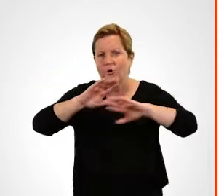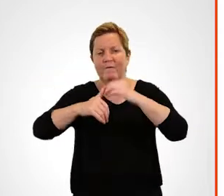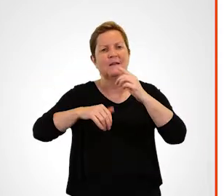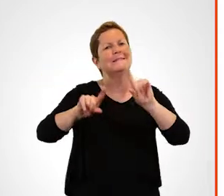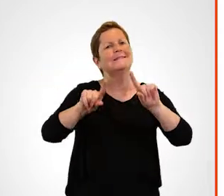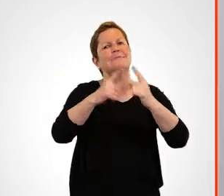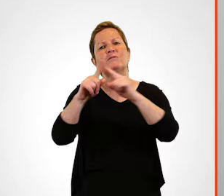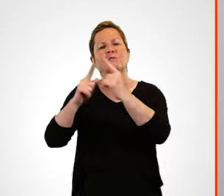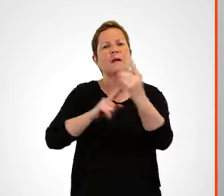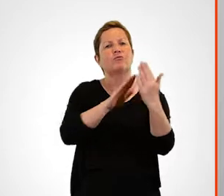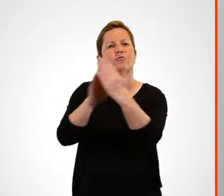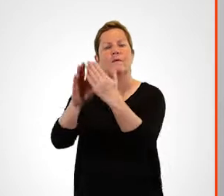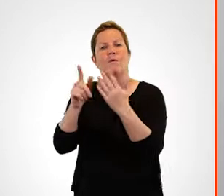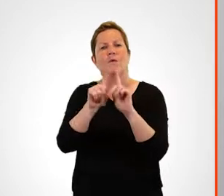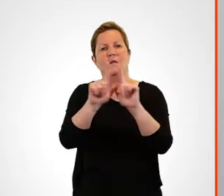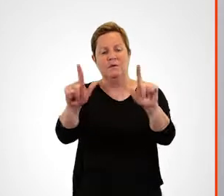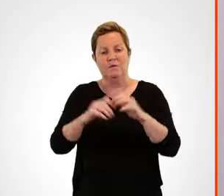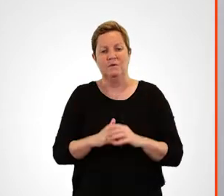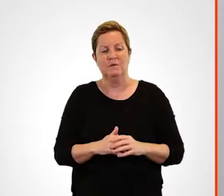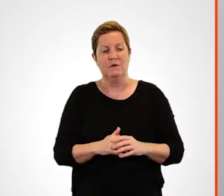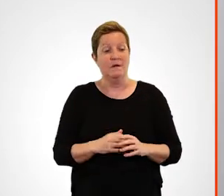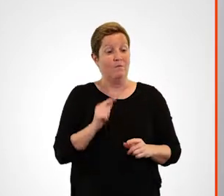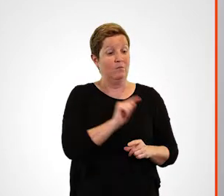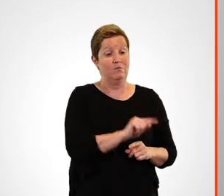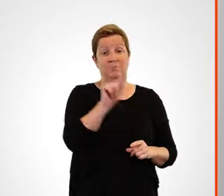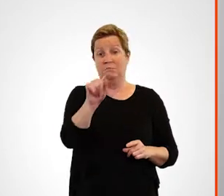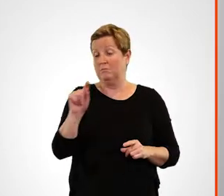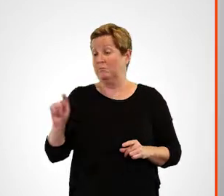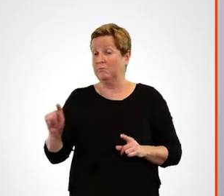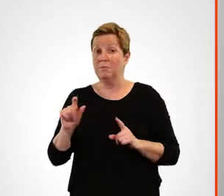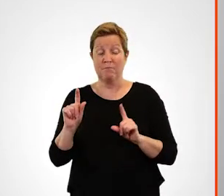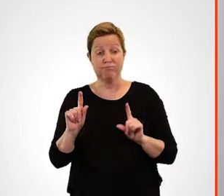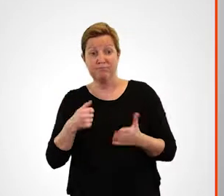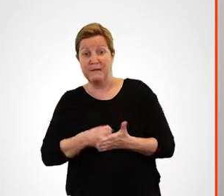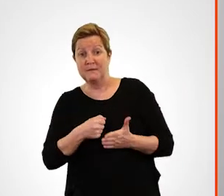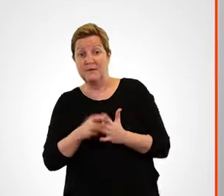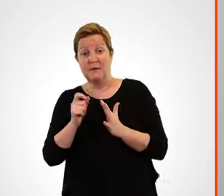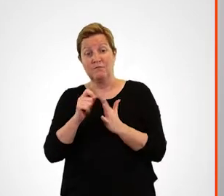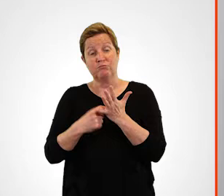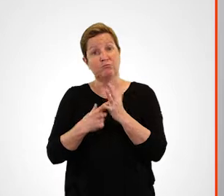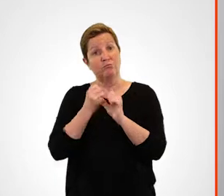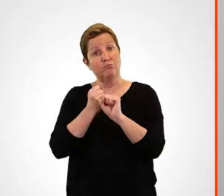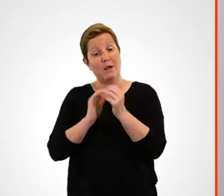and we find that while the basic pragmatics are the same, differences begin to occur.